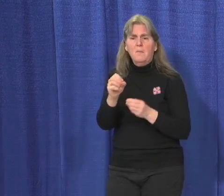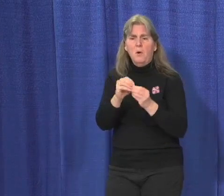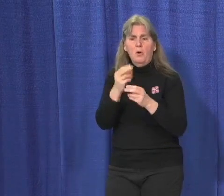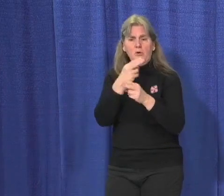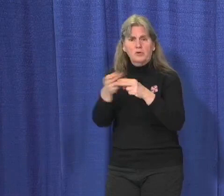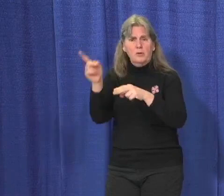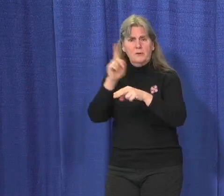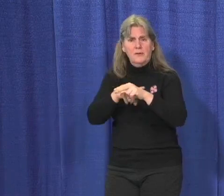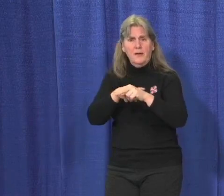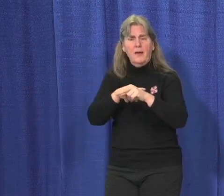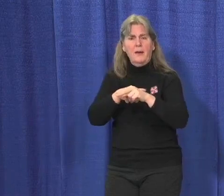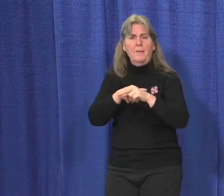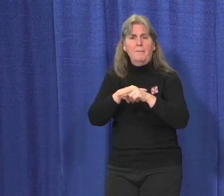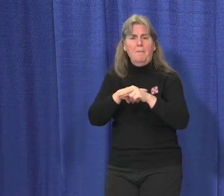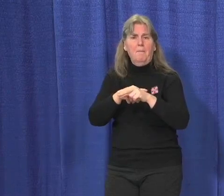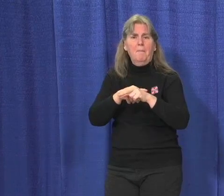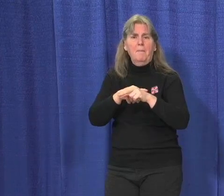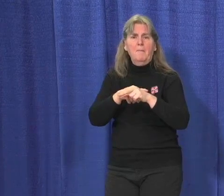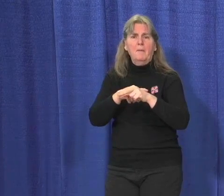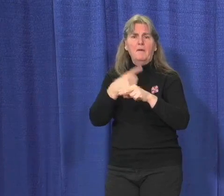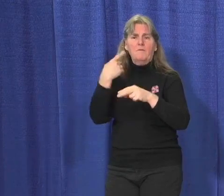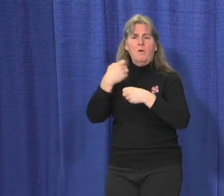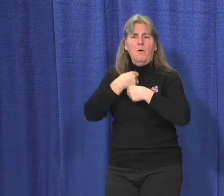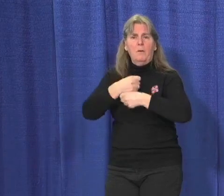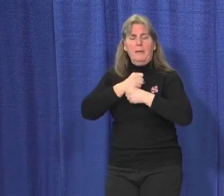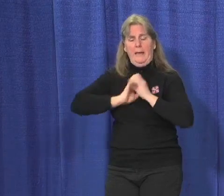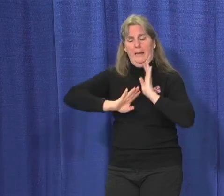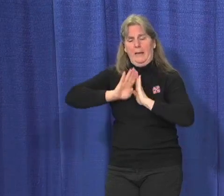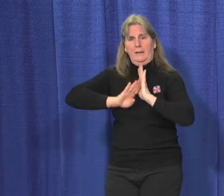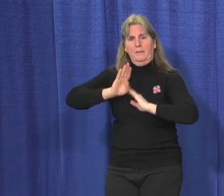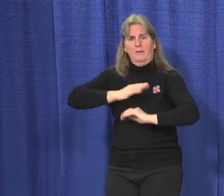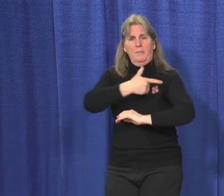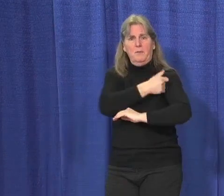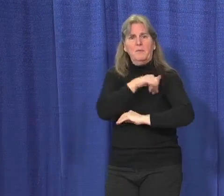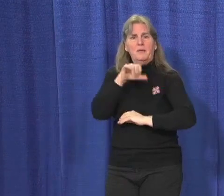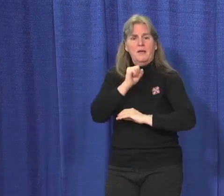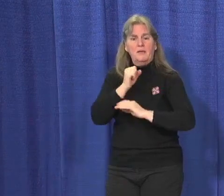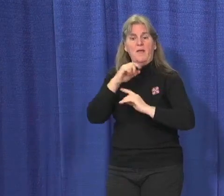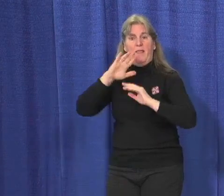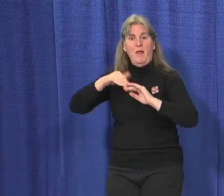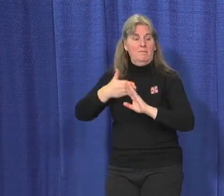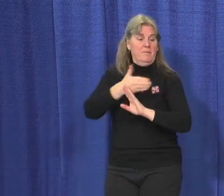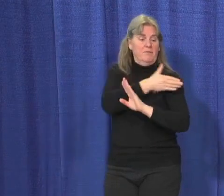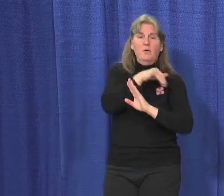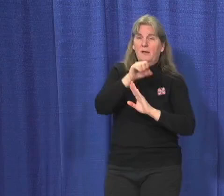vaccine took a shorter time than it has historically taken but we